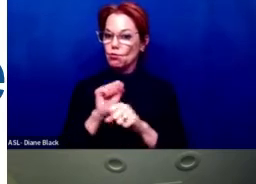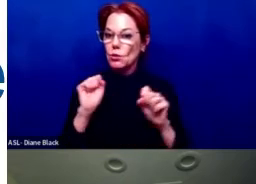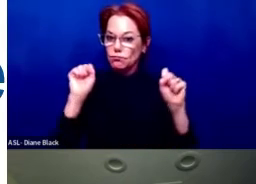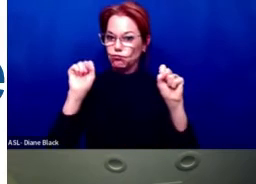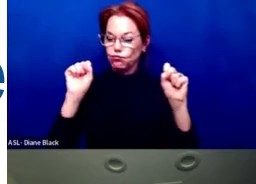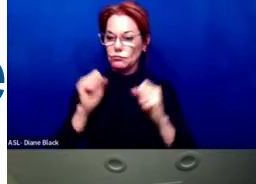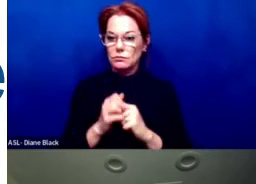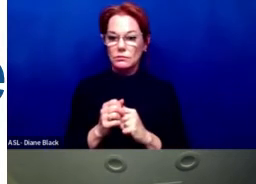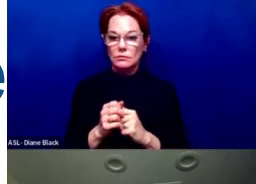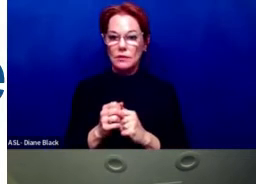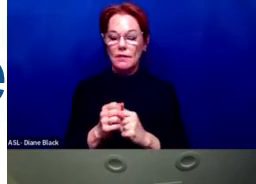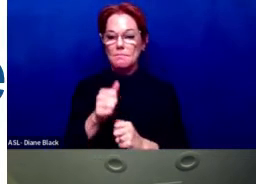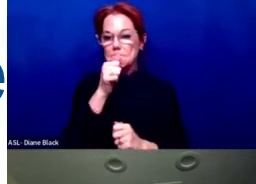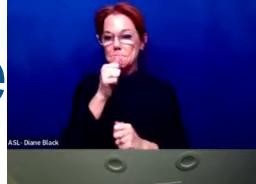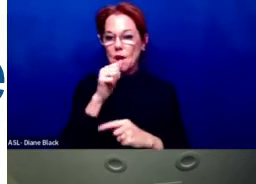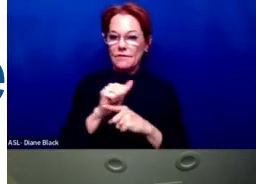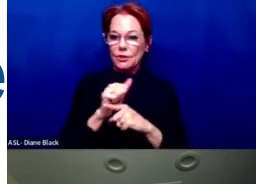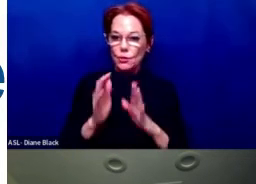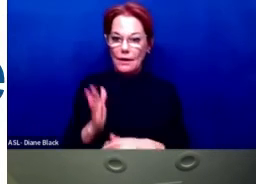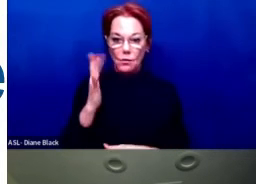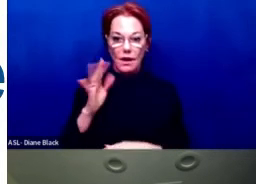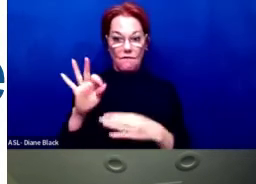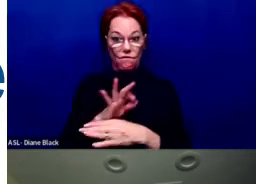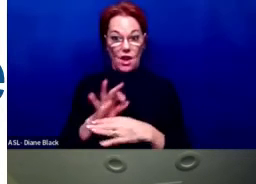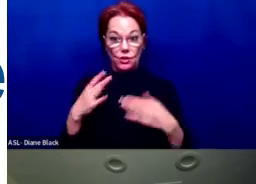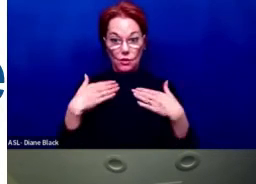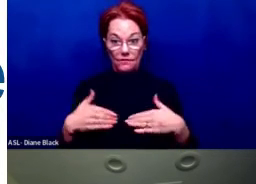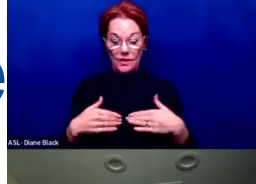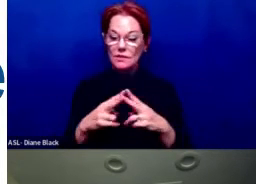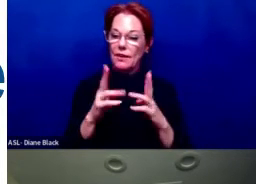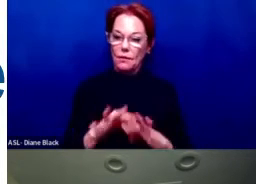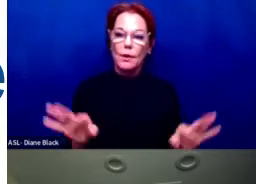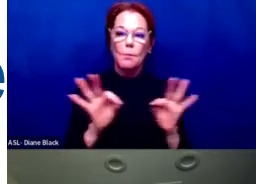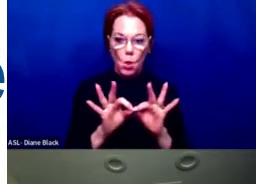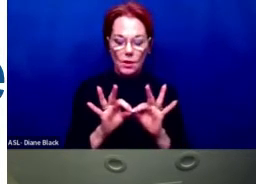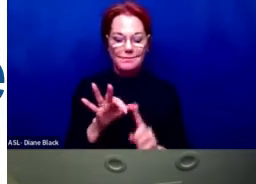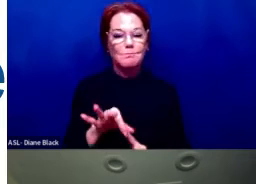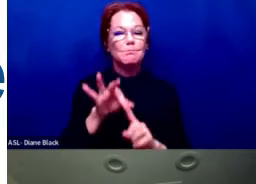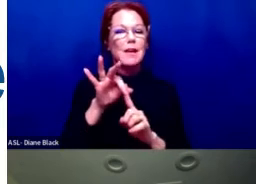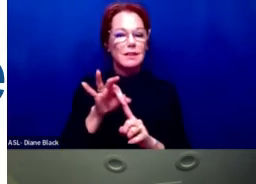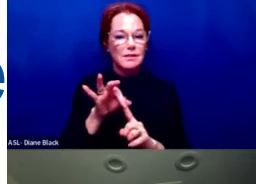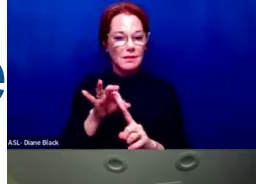personal trainer because I think functional fitness is very important for us, especially those of us with brain injuries as we know that yeah, most brain